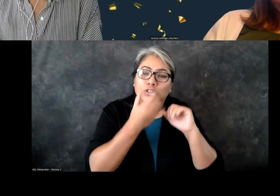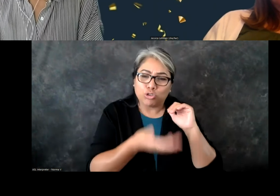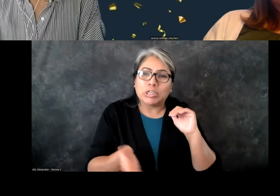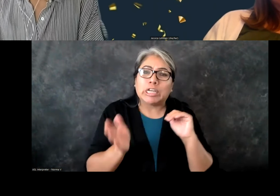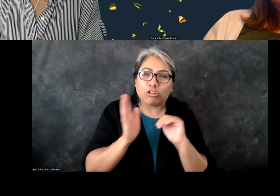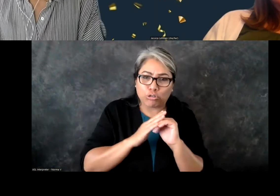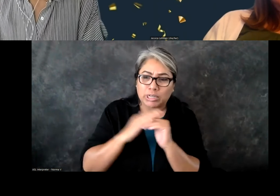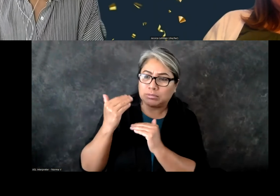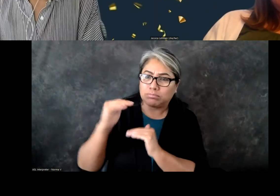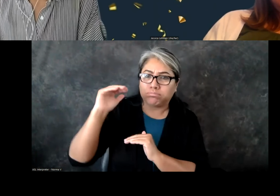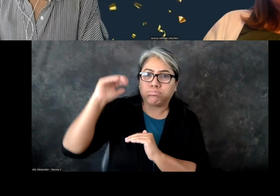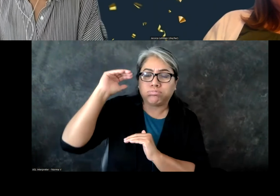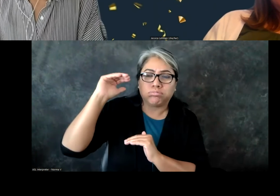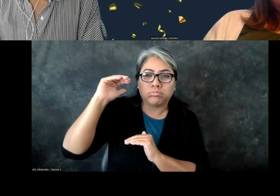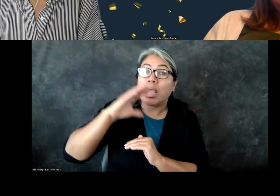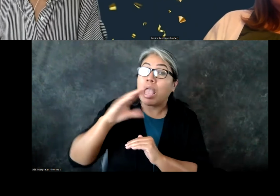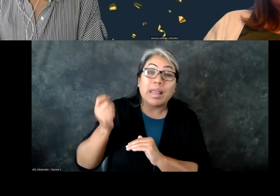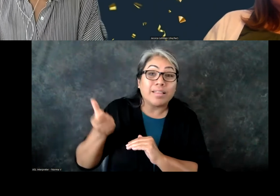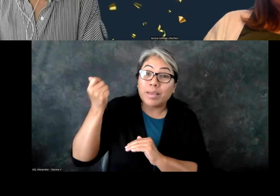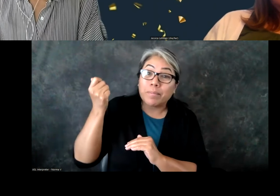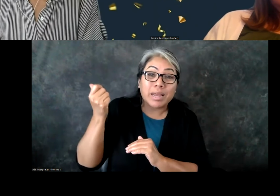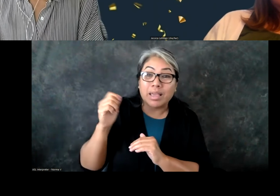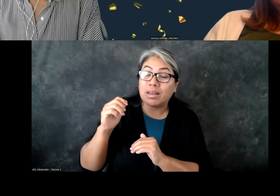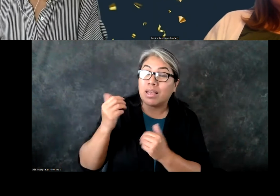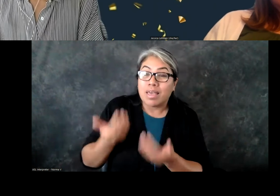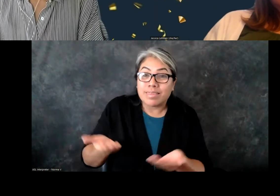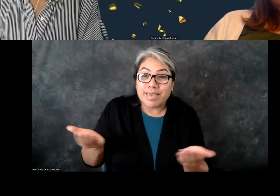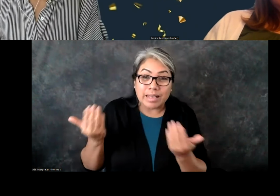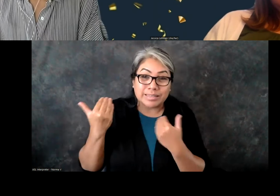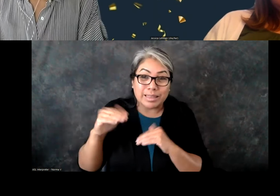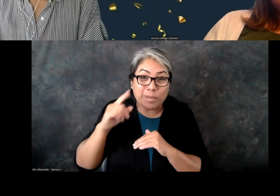right. So I'm going to ask themselves to take themselves